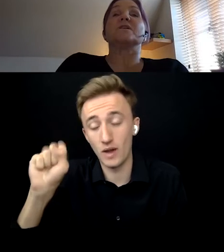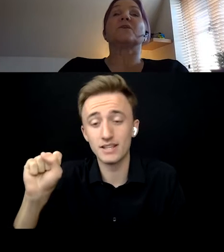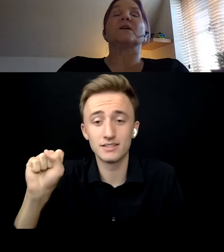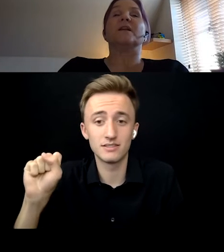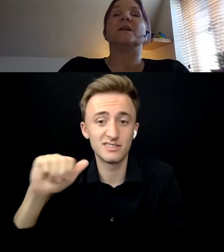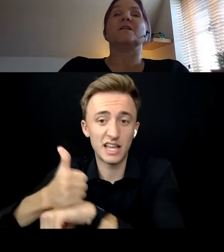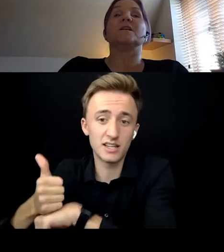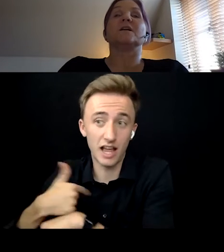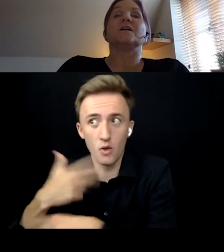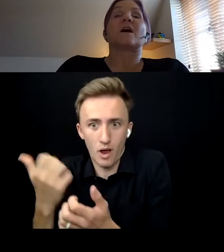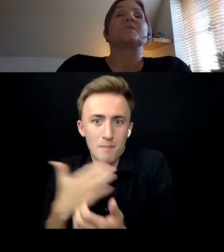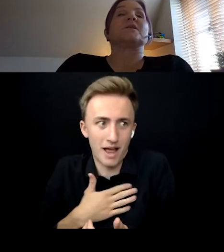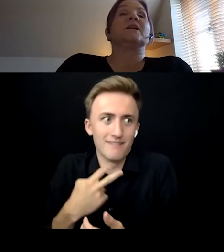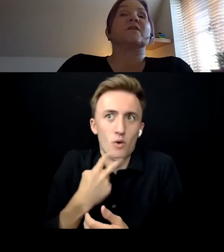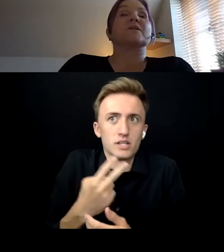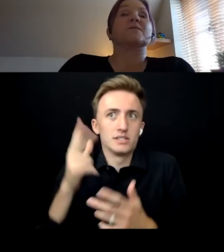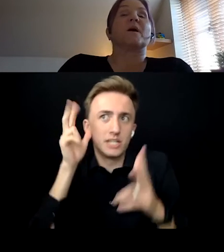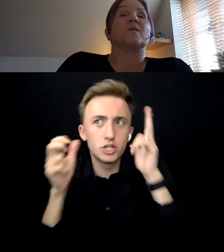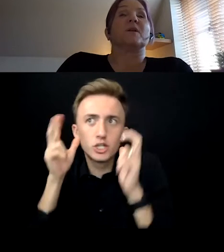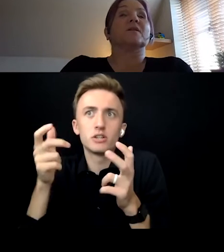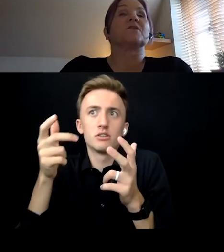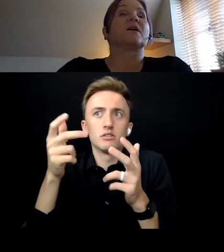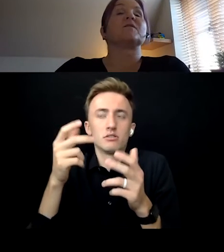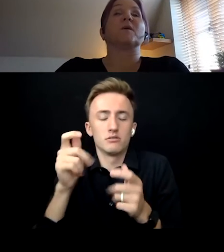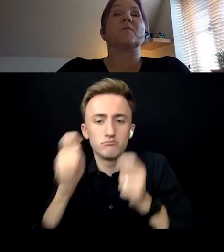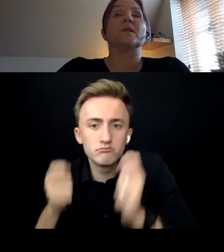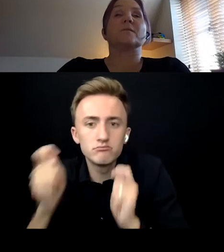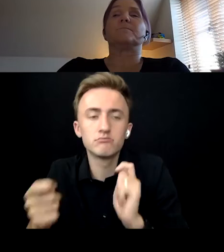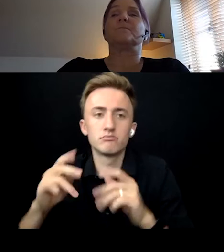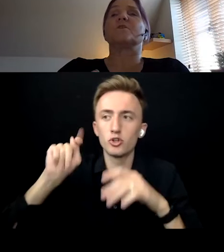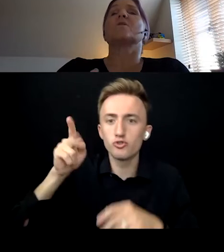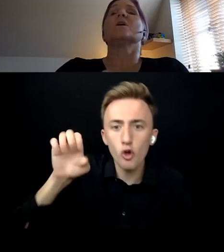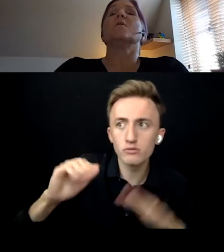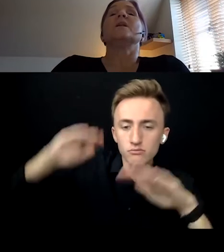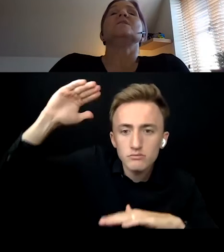engagement engaging, there's absolutely no reason anybody else should put up with it. So we need